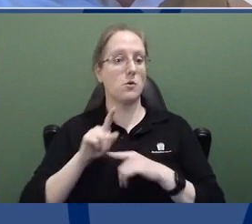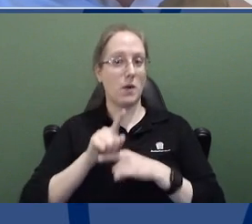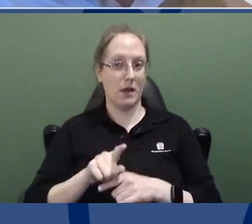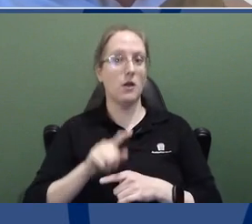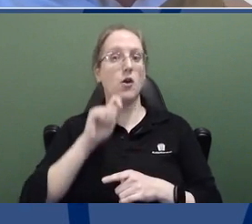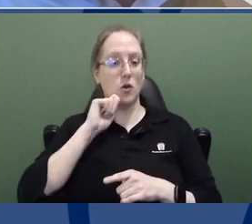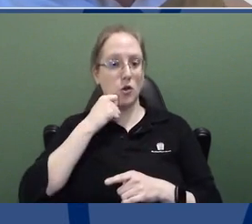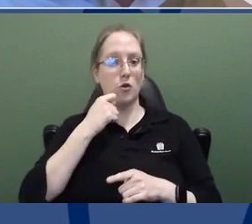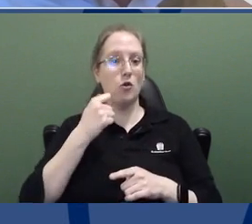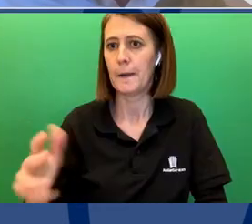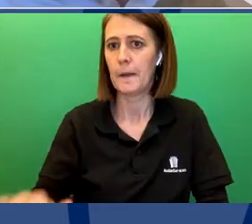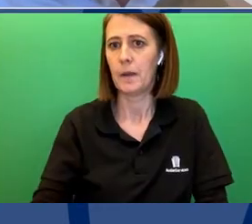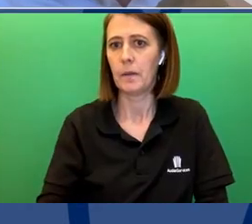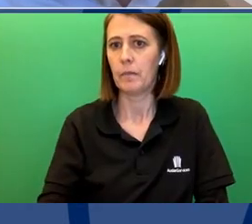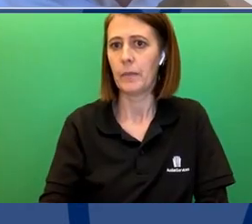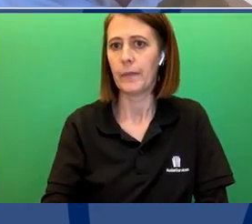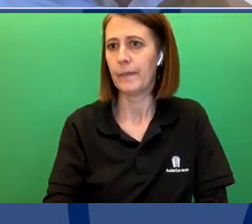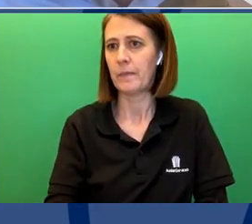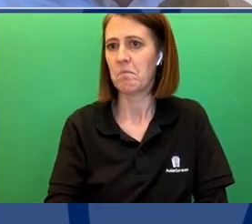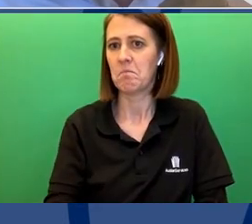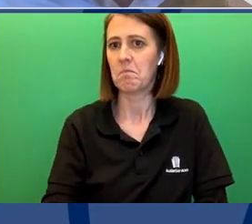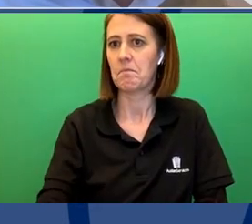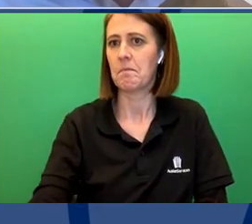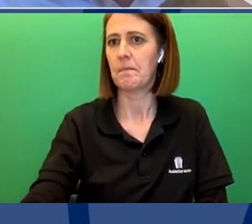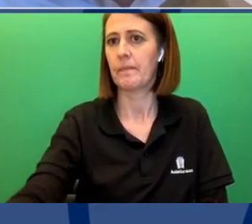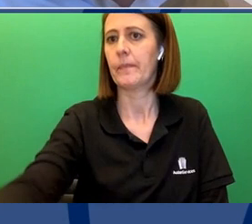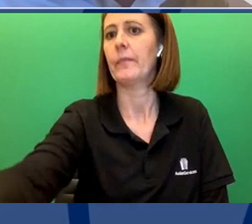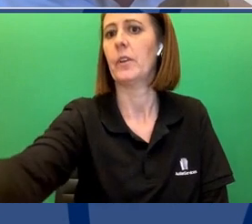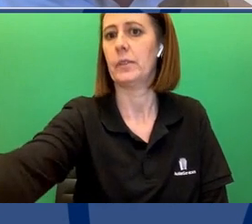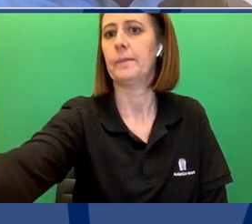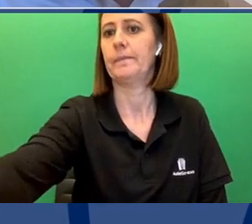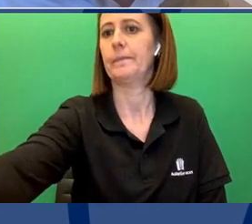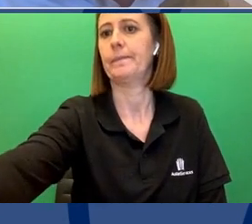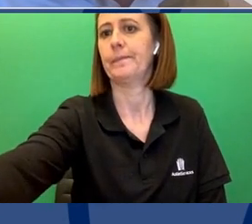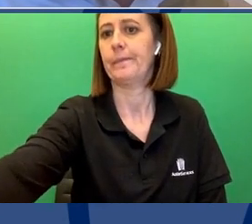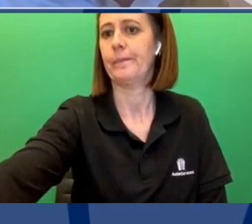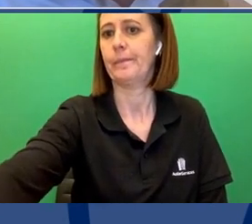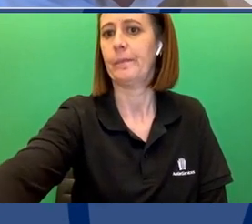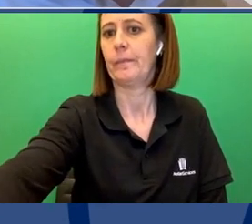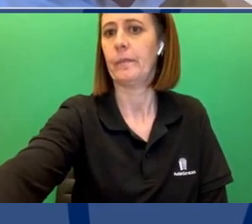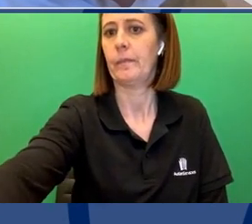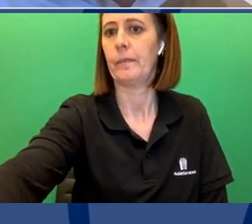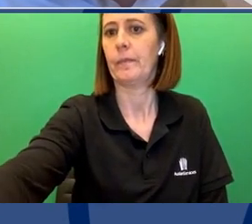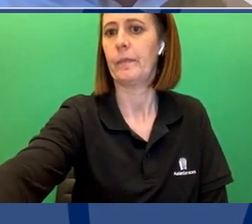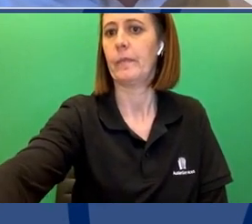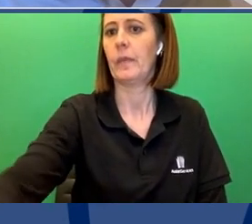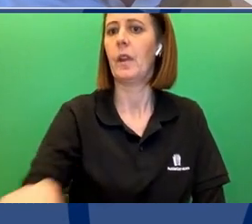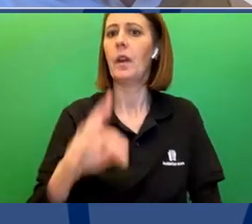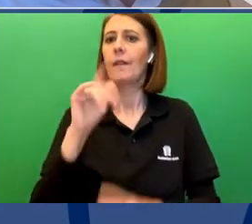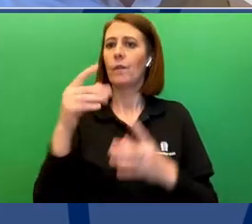letter. So for non‑highly impacted businesses ‑ so for businesses not on that list yet